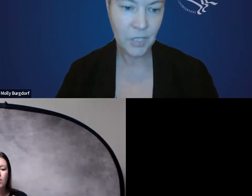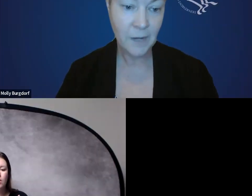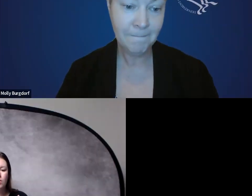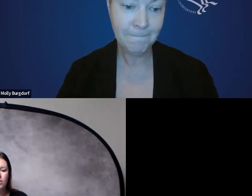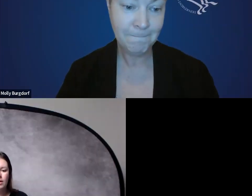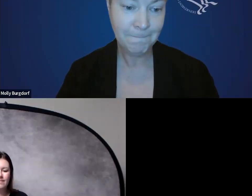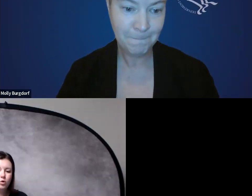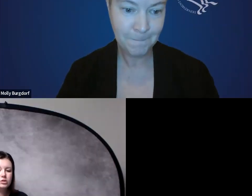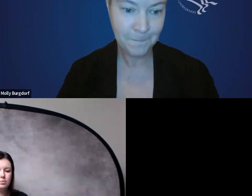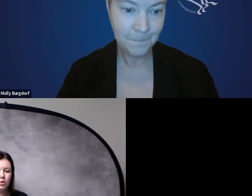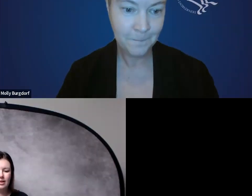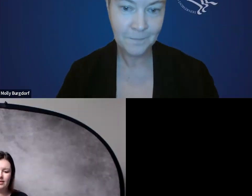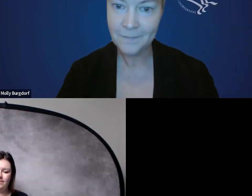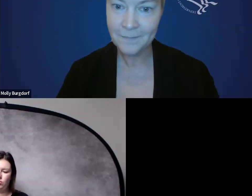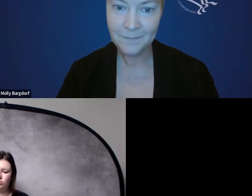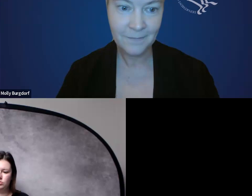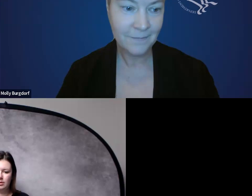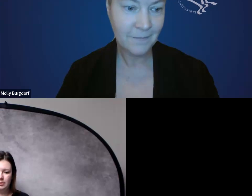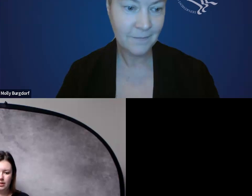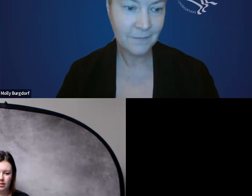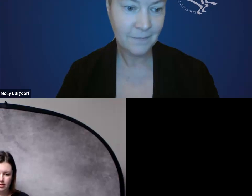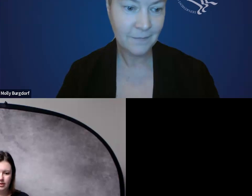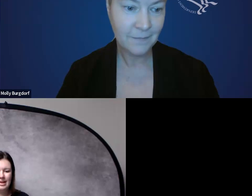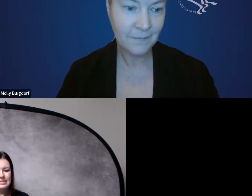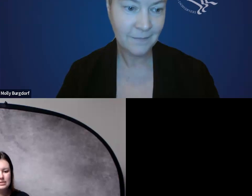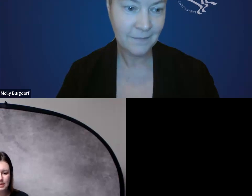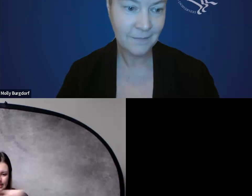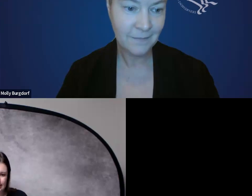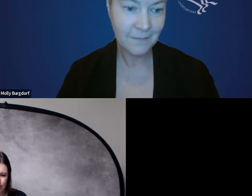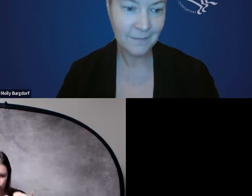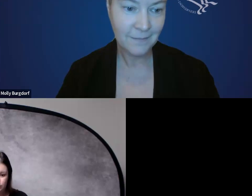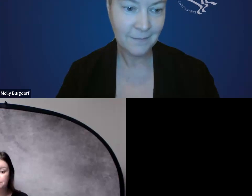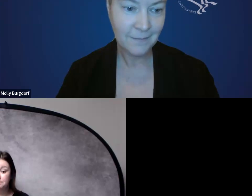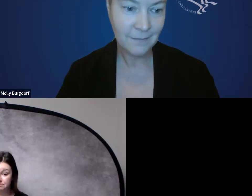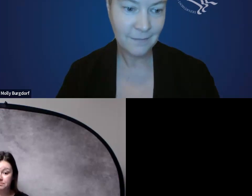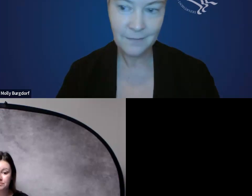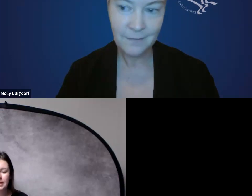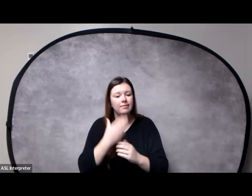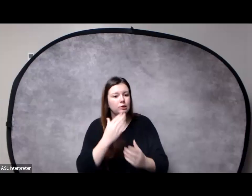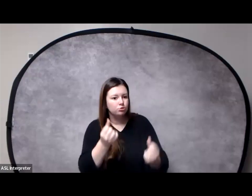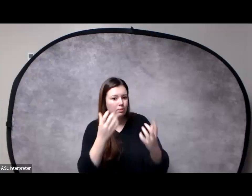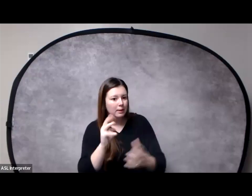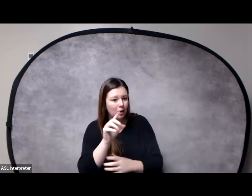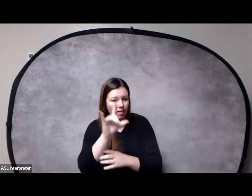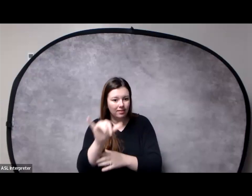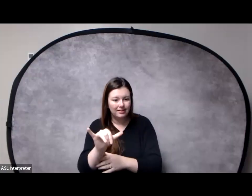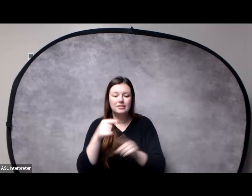John? Thank you so much, Molly. Yes, as she mentioned, my name is John Thompson.